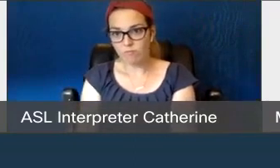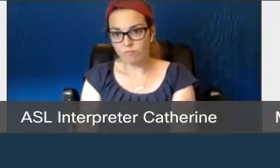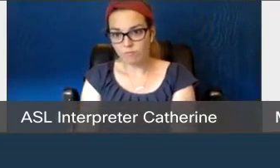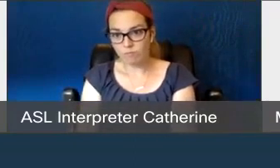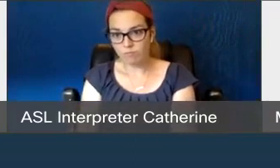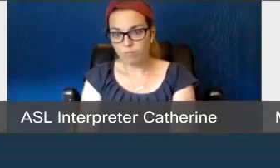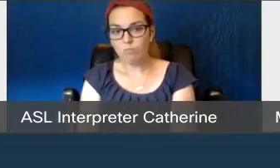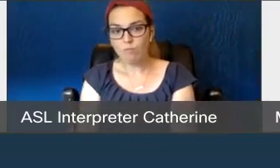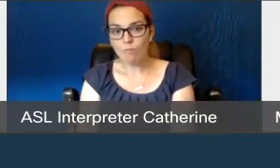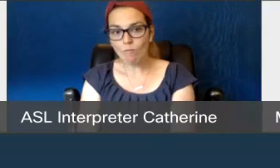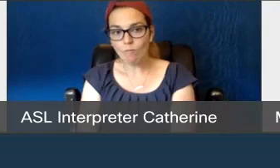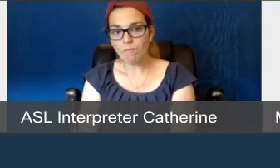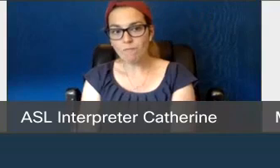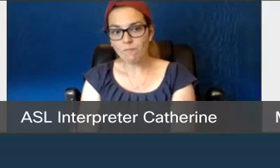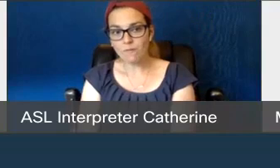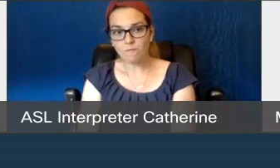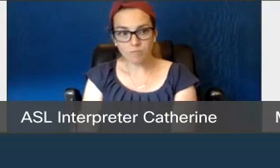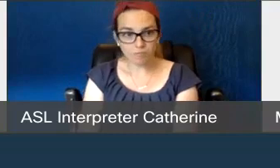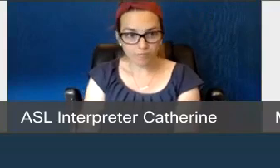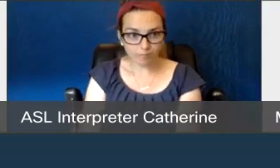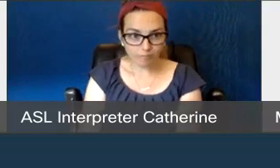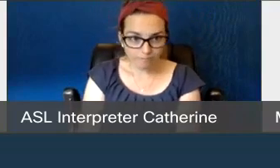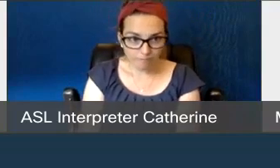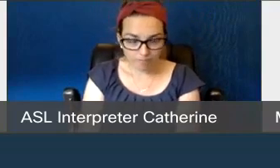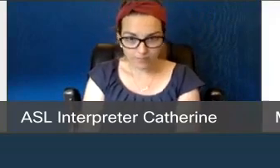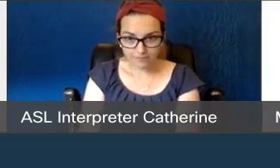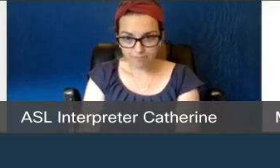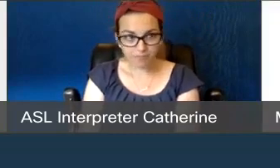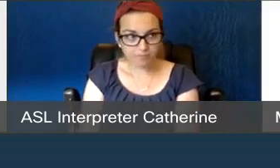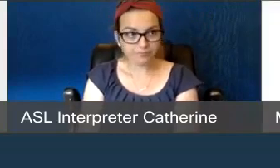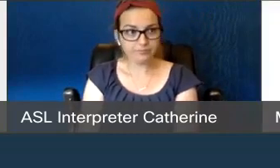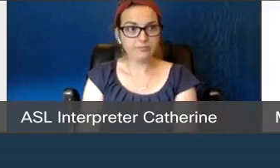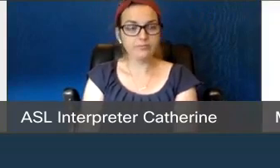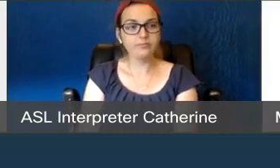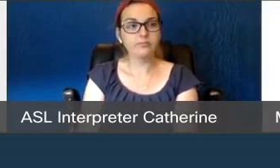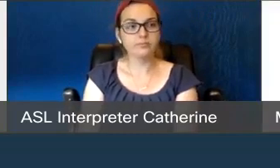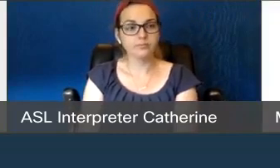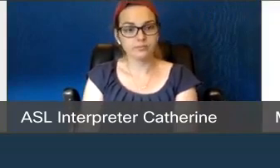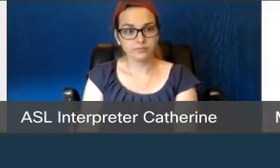in your distal goals is making that reconnection with your family, making atonement for your family